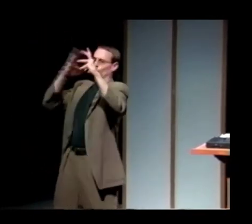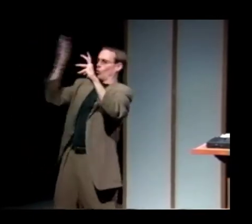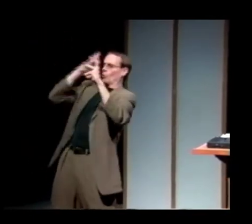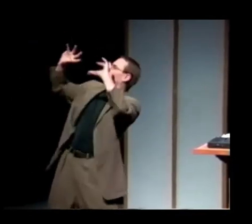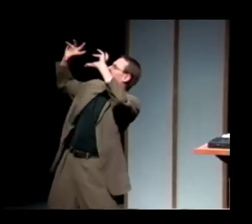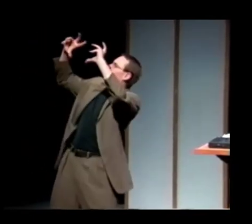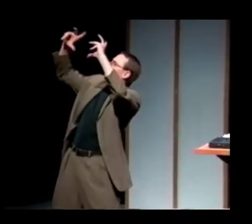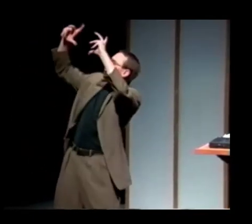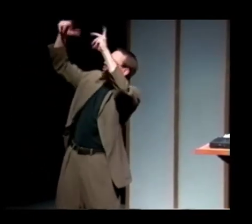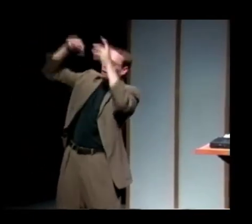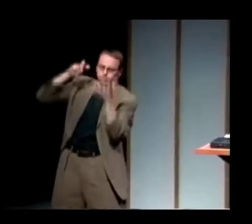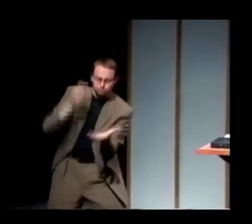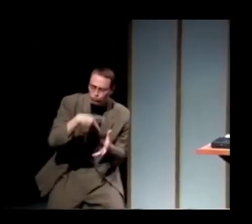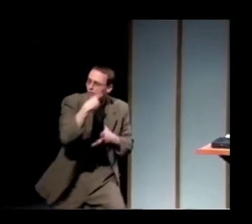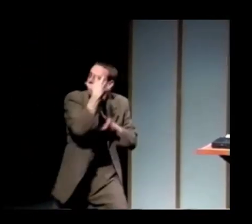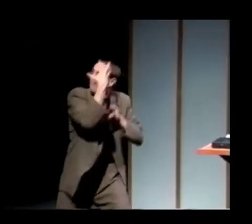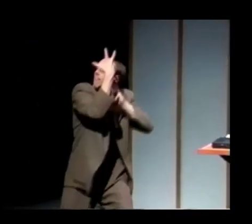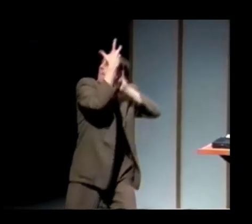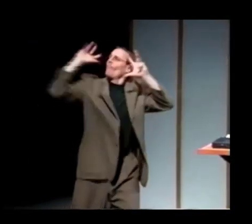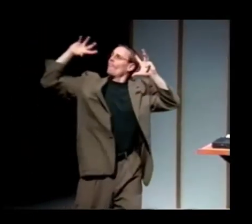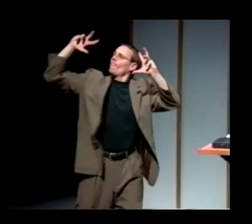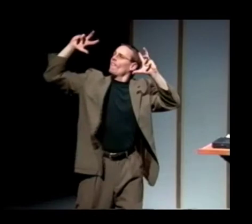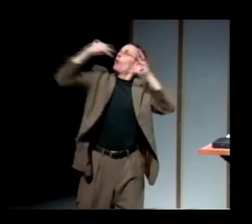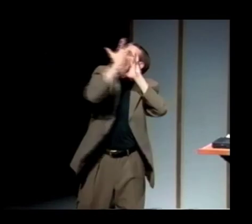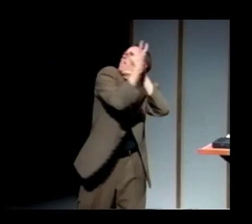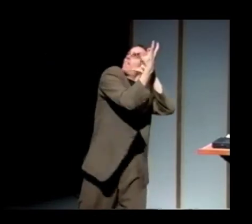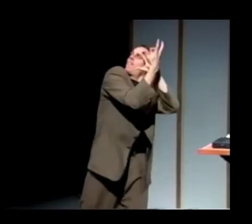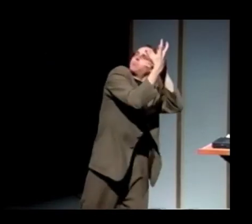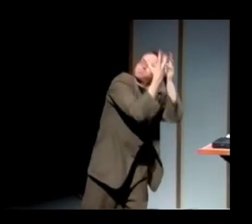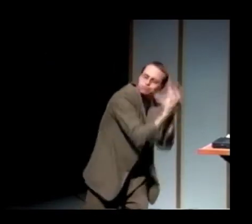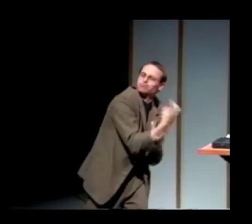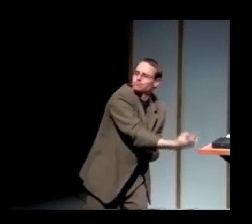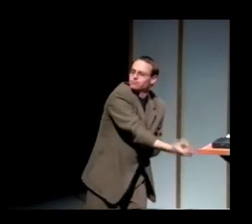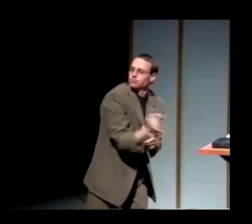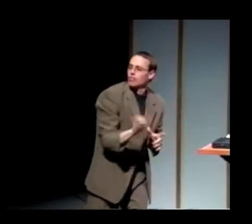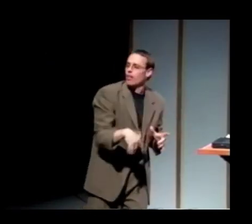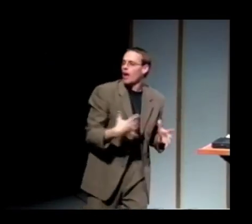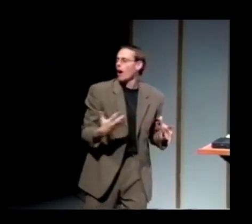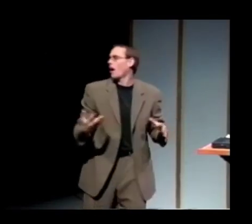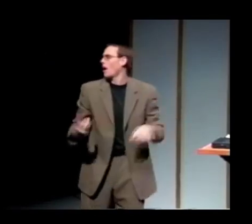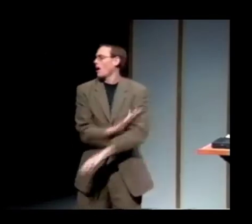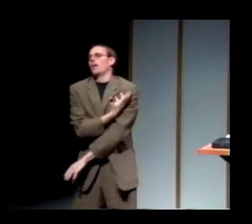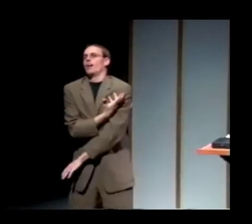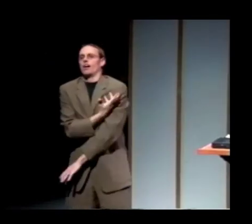AND WATCH IT SPINNING VERY SLOWLY IN A CLOSEUP SHOT. THE CROWD WOULD WATCH THE RECEIVER RUNNING DOWN THE FIELD IN SLOW MOTION.